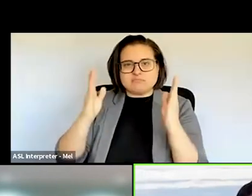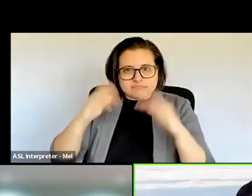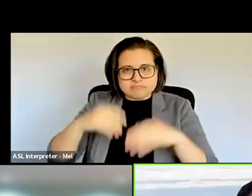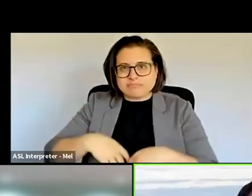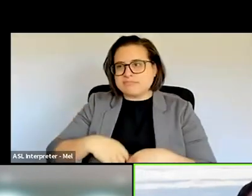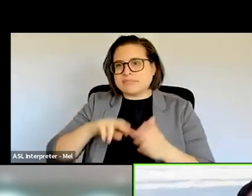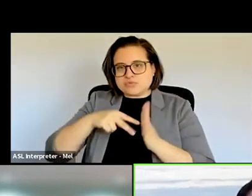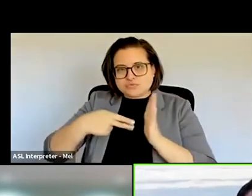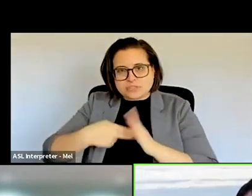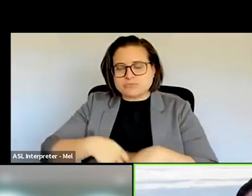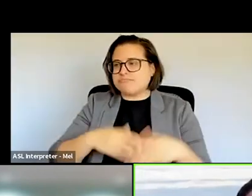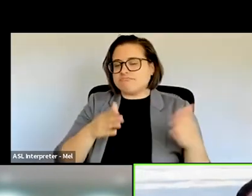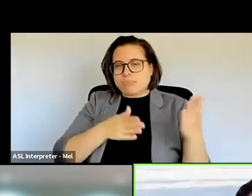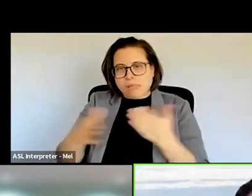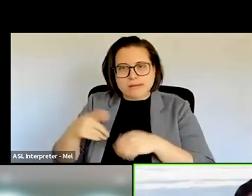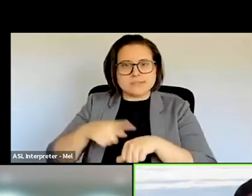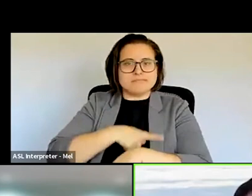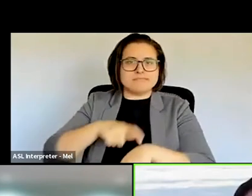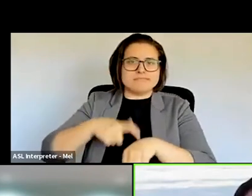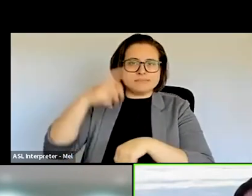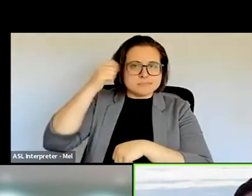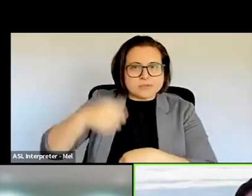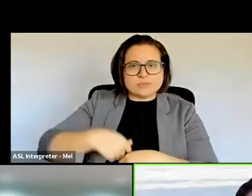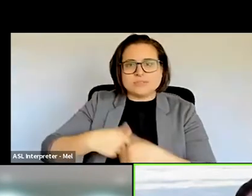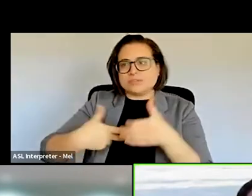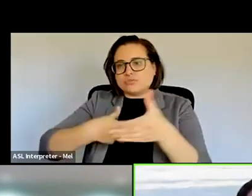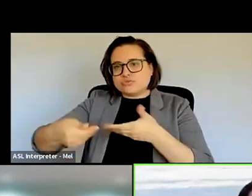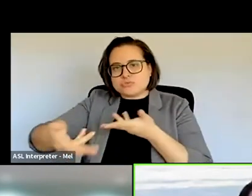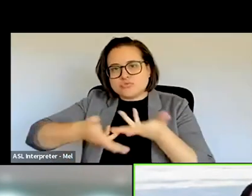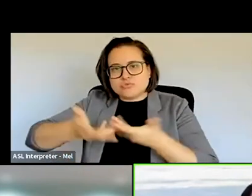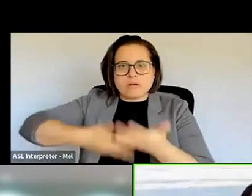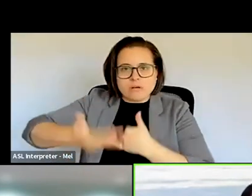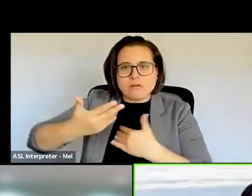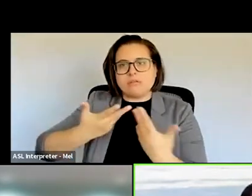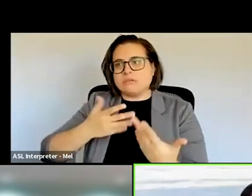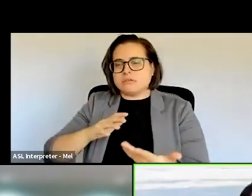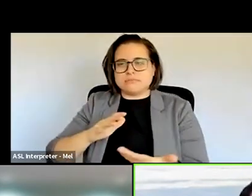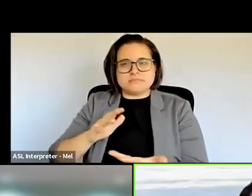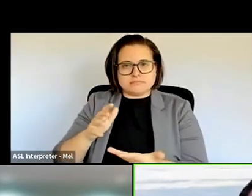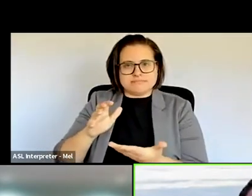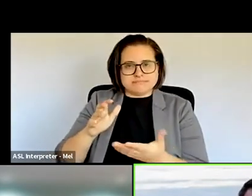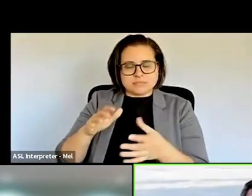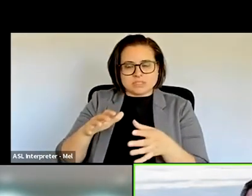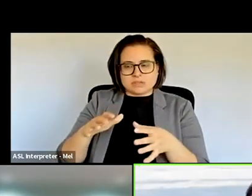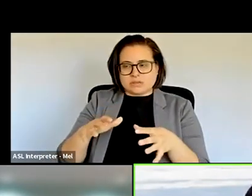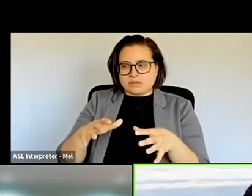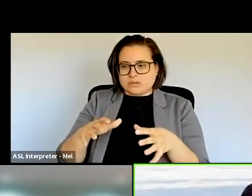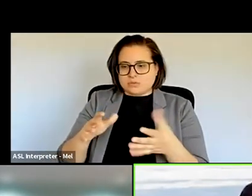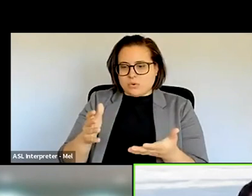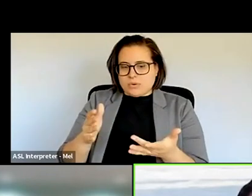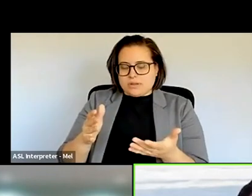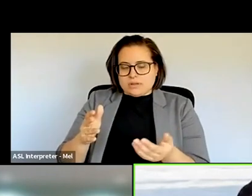long-term memory, external interactions, interfaces and what they have found is that